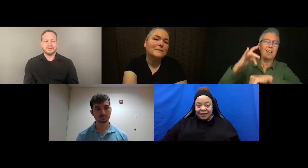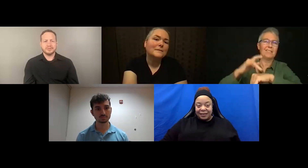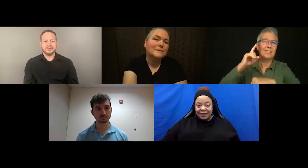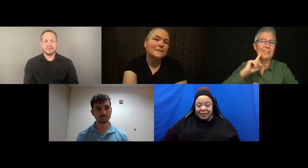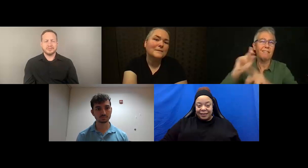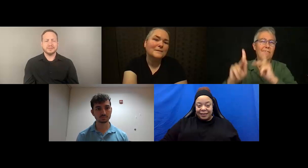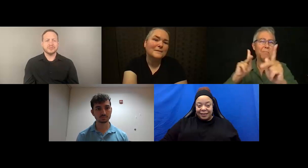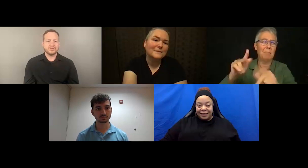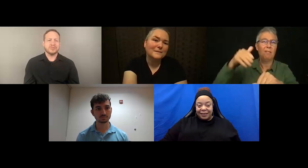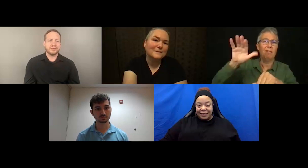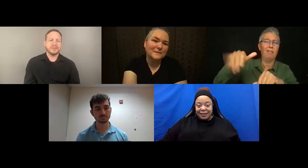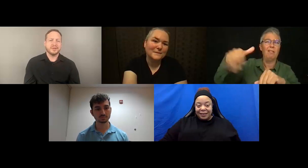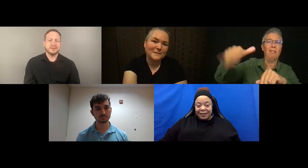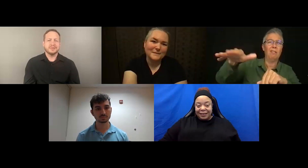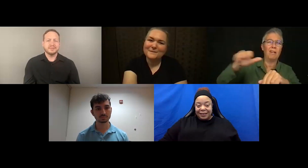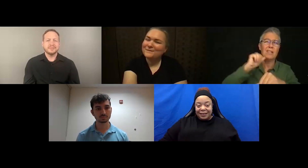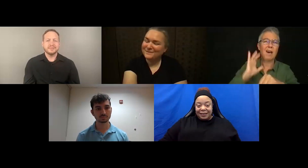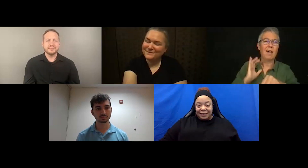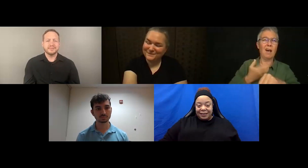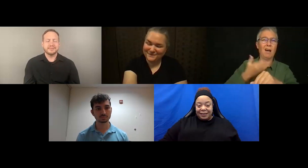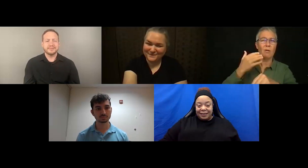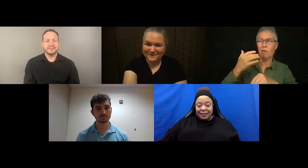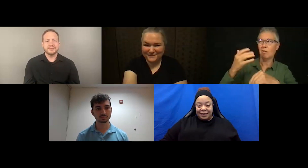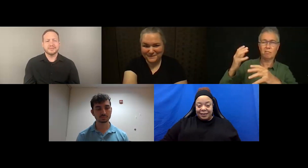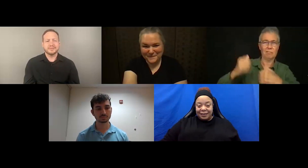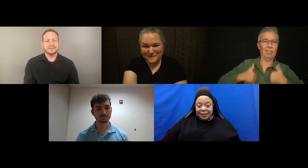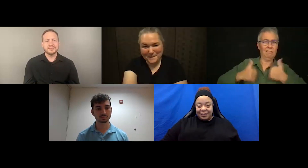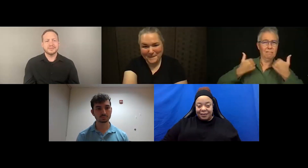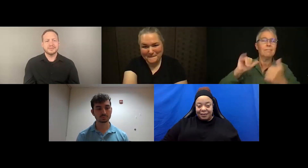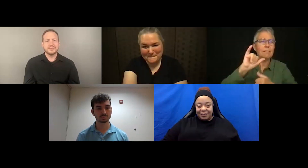to AI: Do you think it will impact Deaf Community? Do you think it should go away? Do you think it's